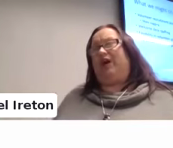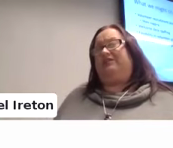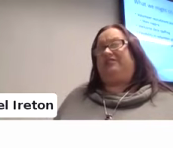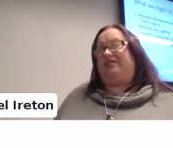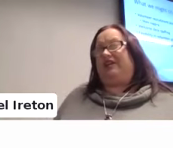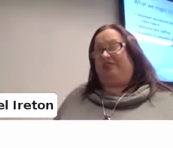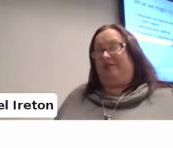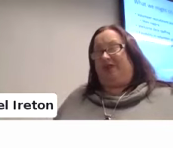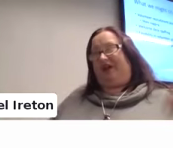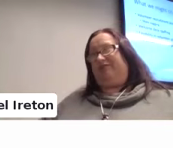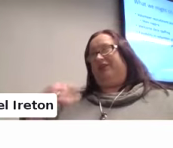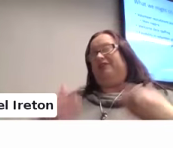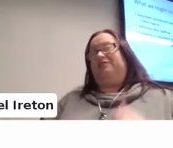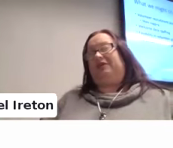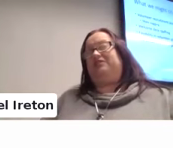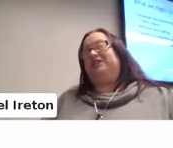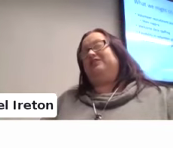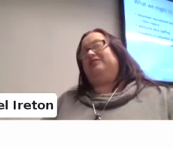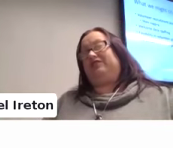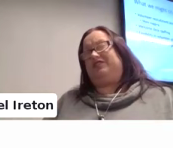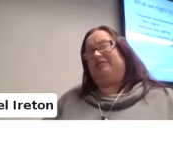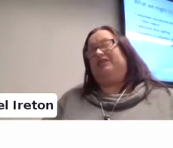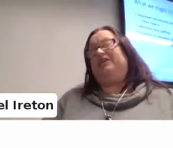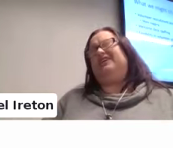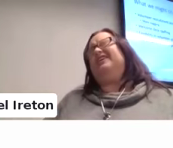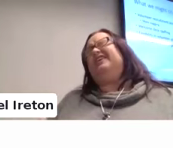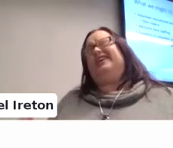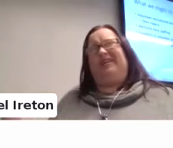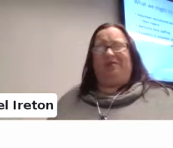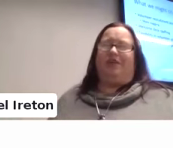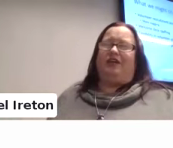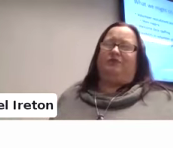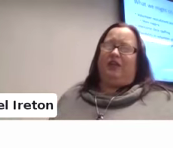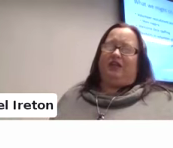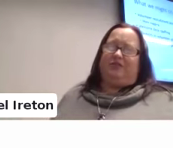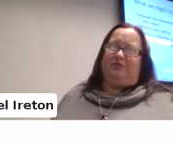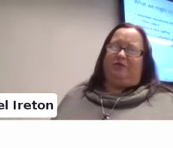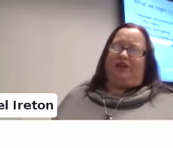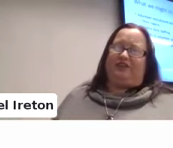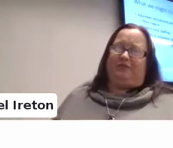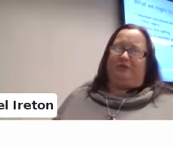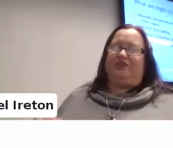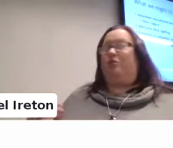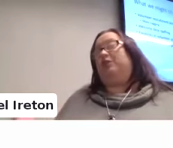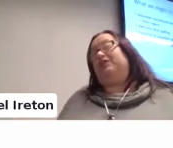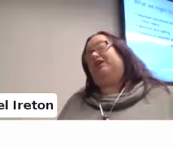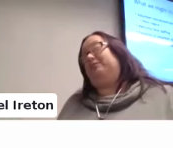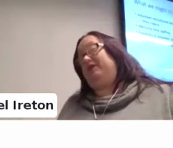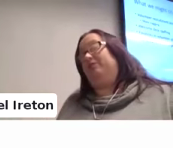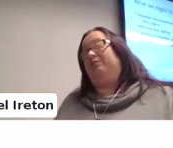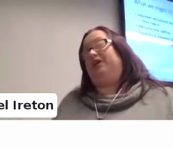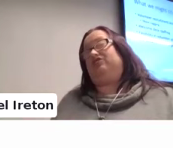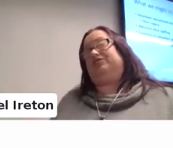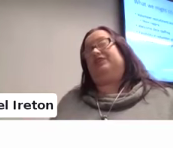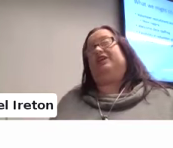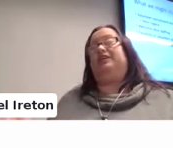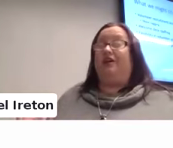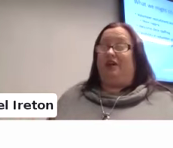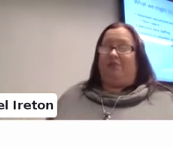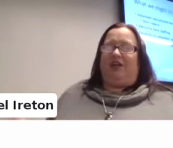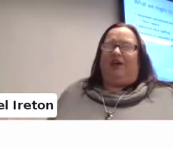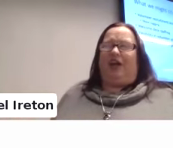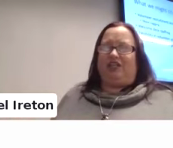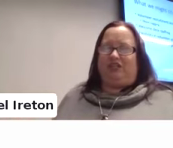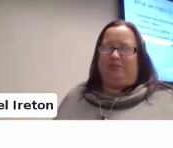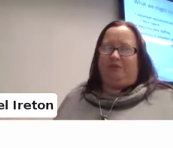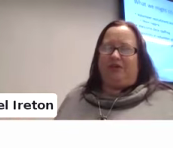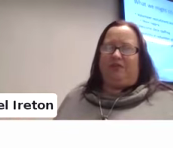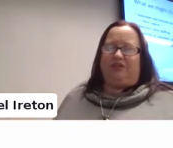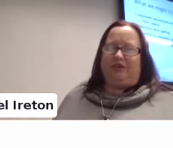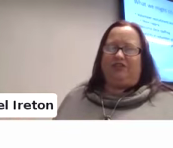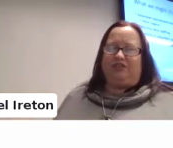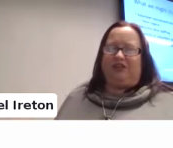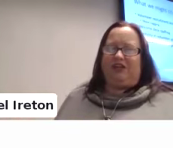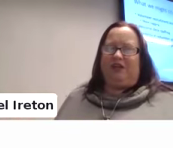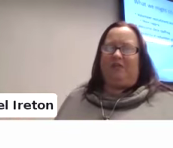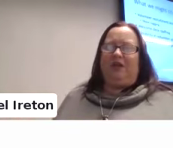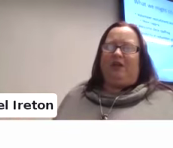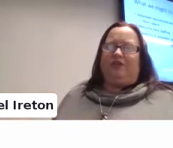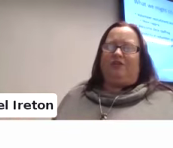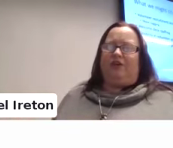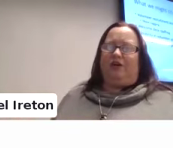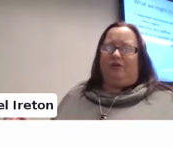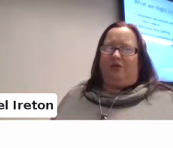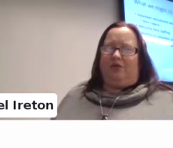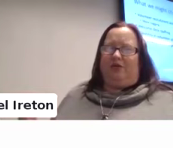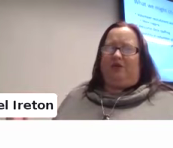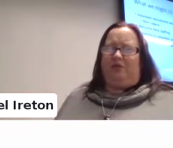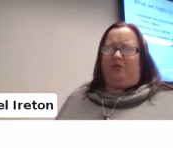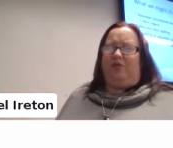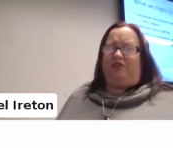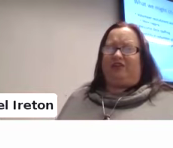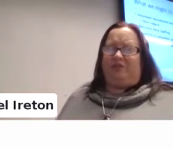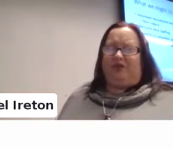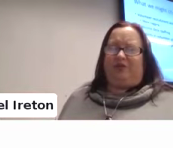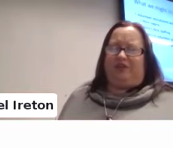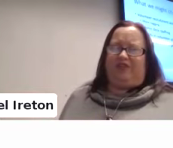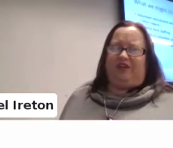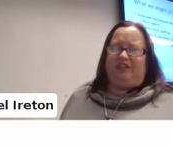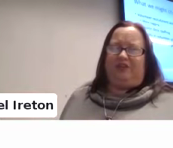So think about where you're placing people.